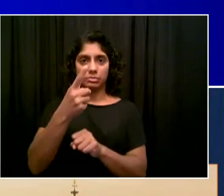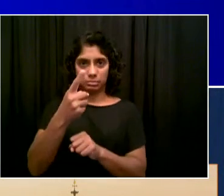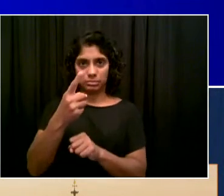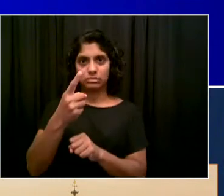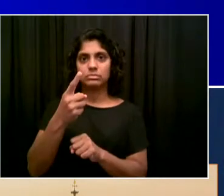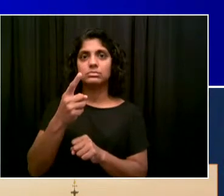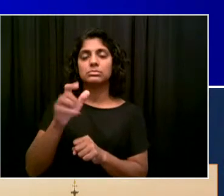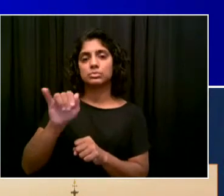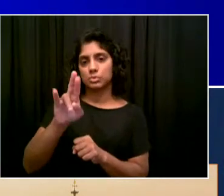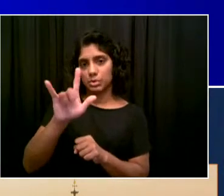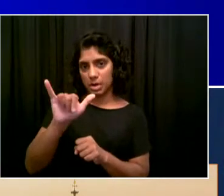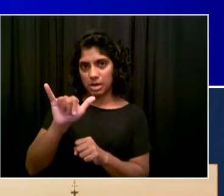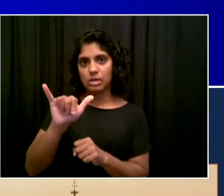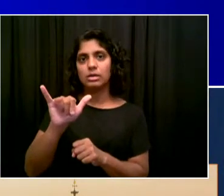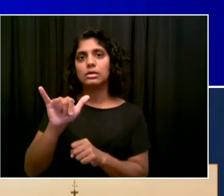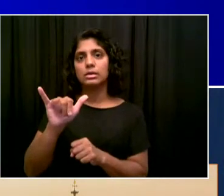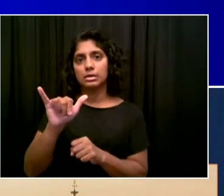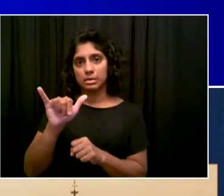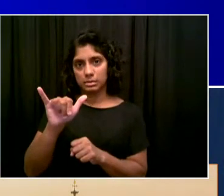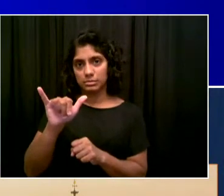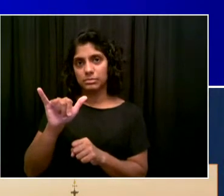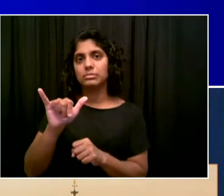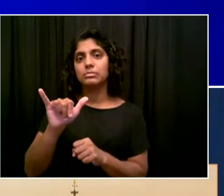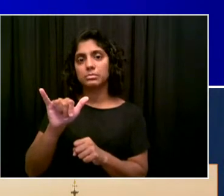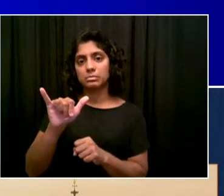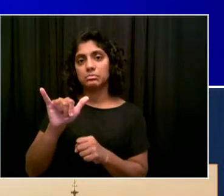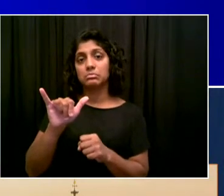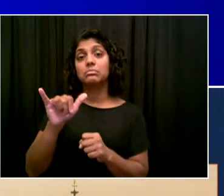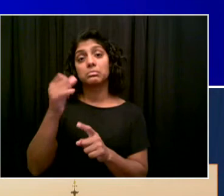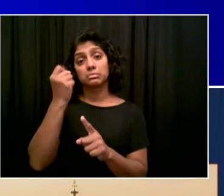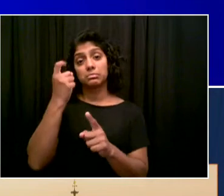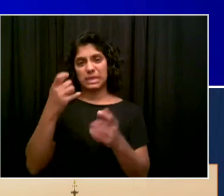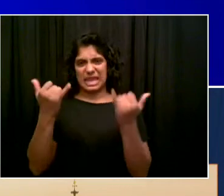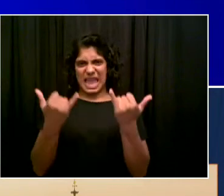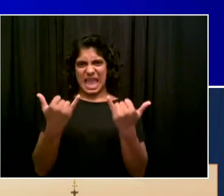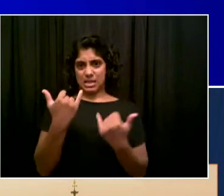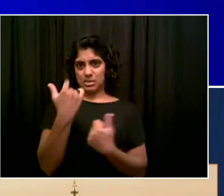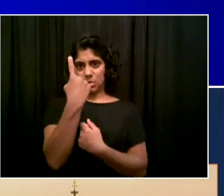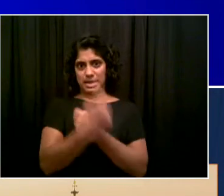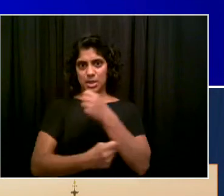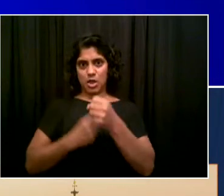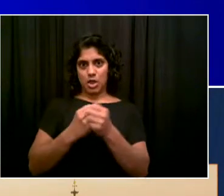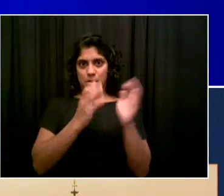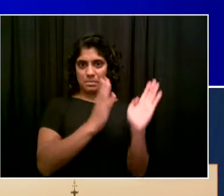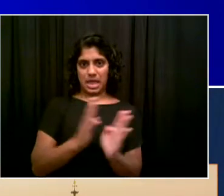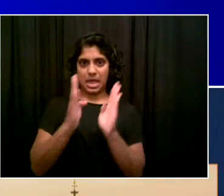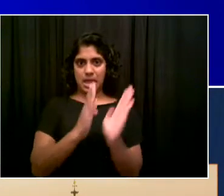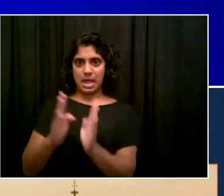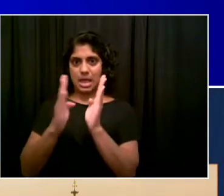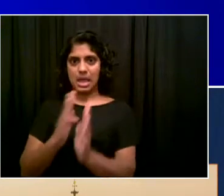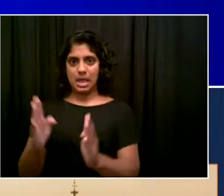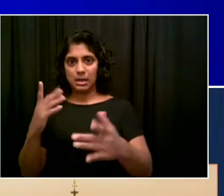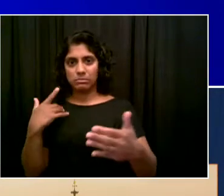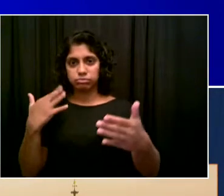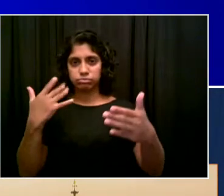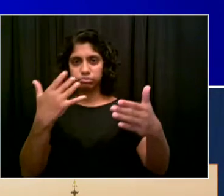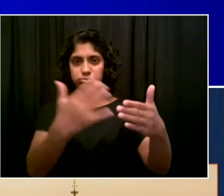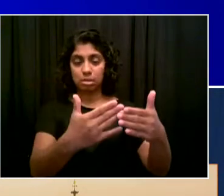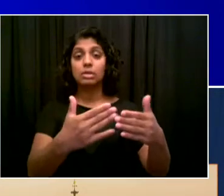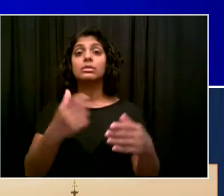SHOULD BE DONE AND SHOVELS SHOULD BE IN THE GROUND BY NEXT JULY. WE HAVE